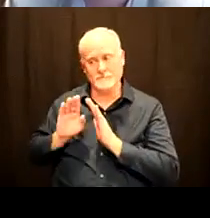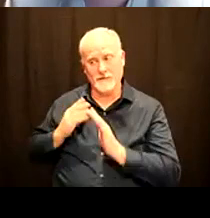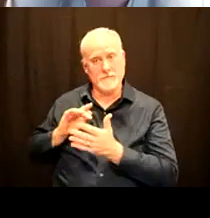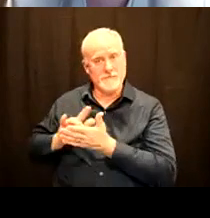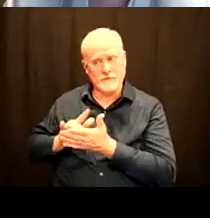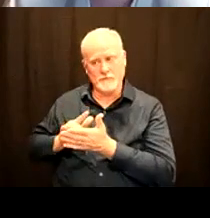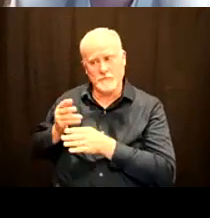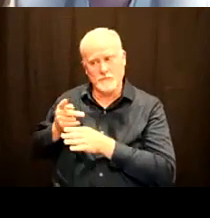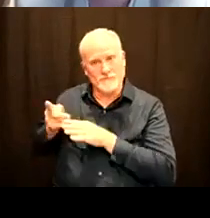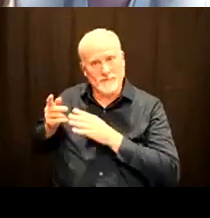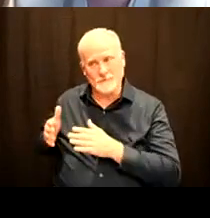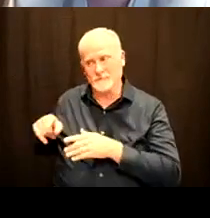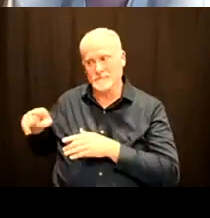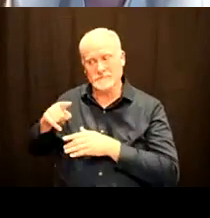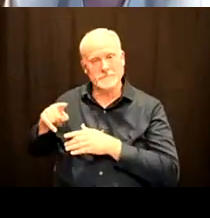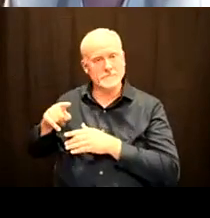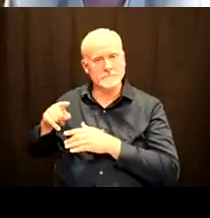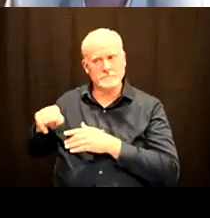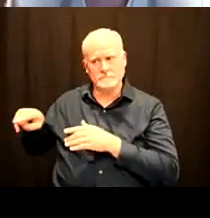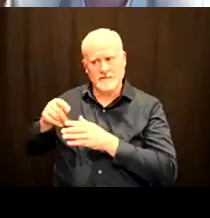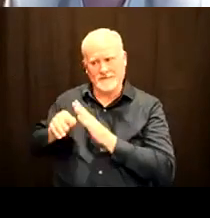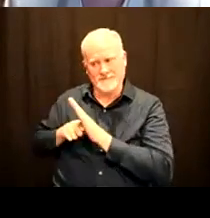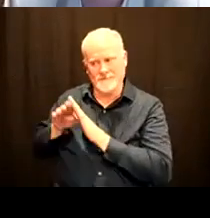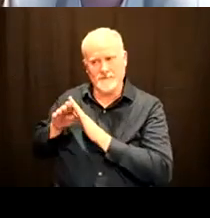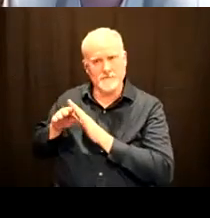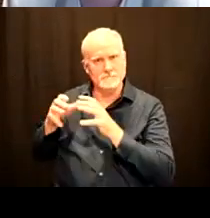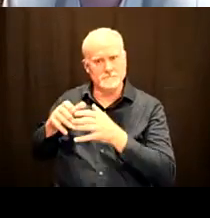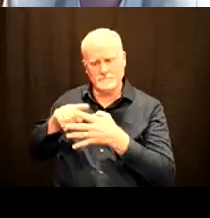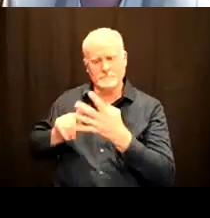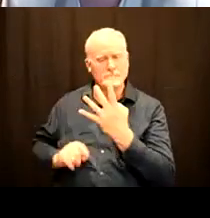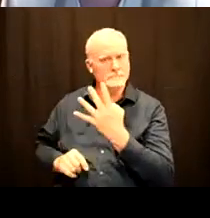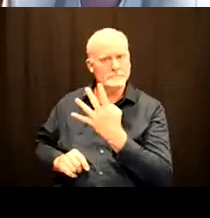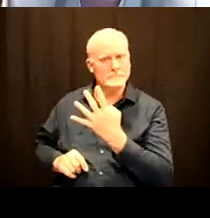and public health professional professionals in a way that supplements our other safety precautions